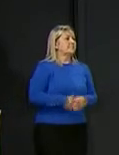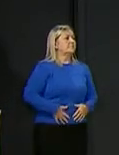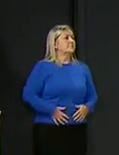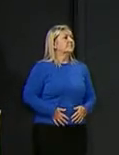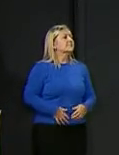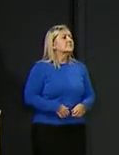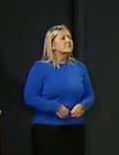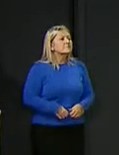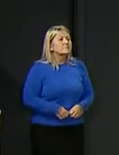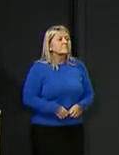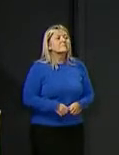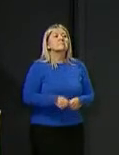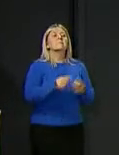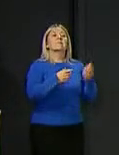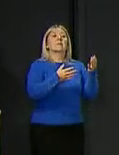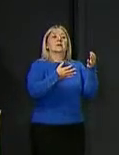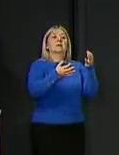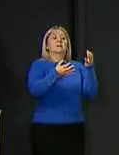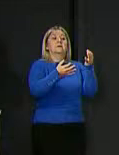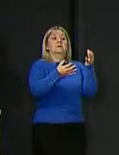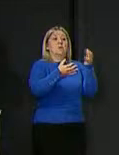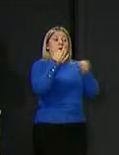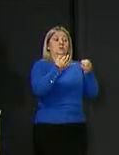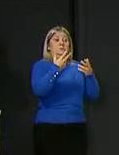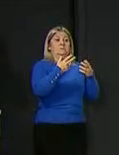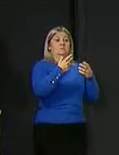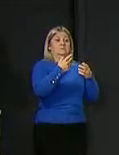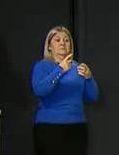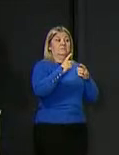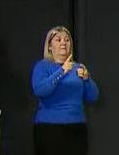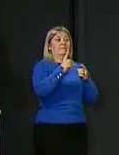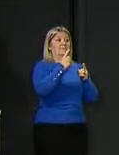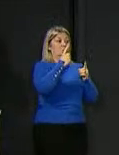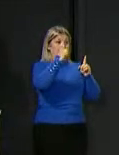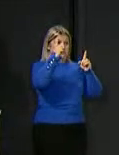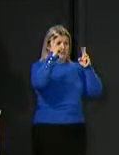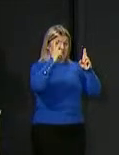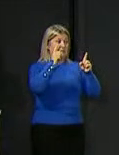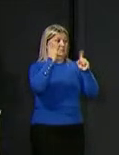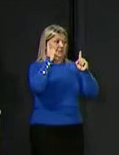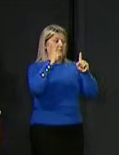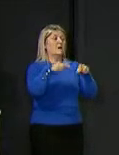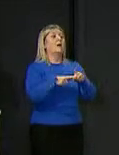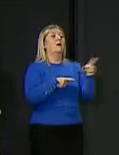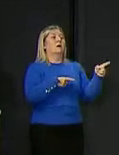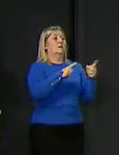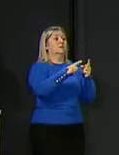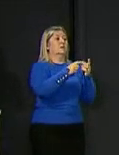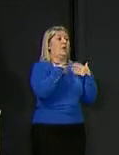for you, and one for the Health Secretary. To the Health Secretary, we've heard from someone